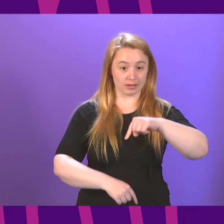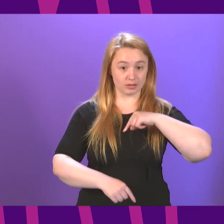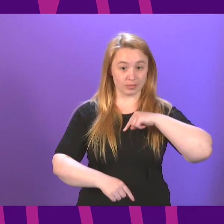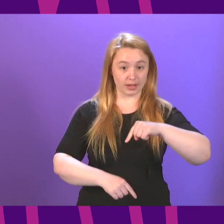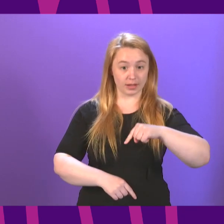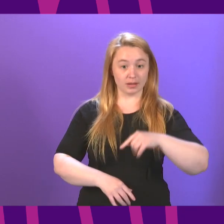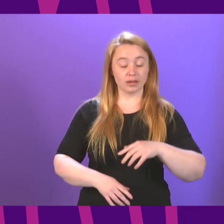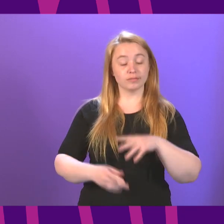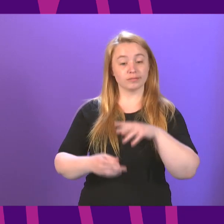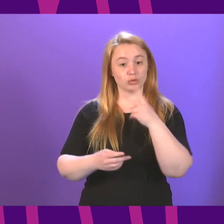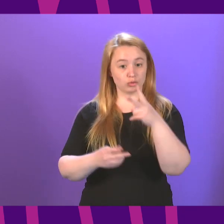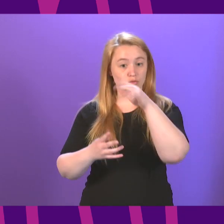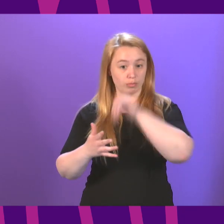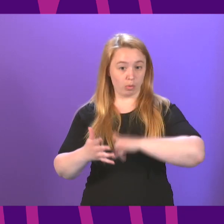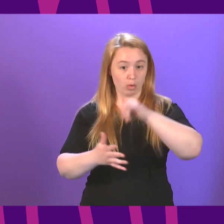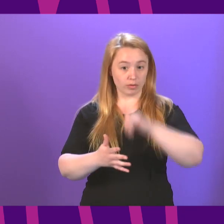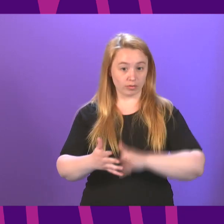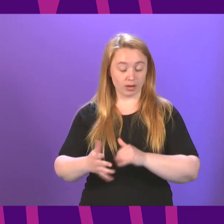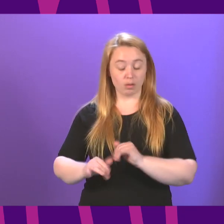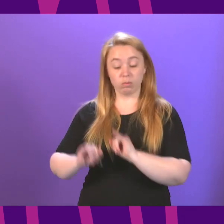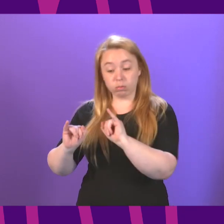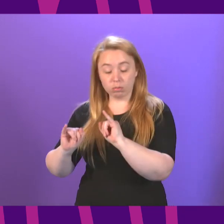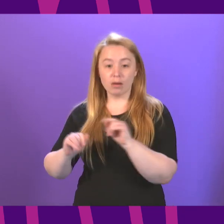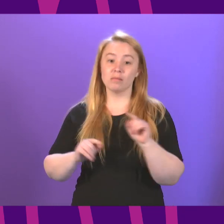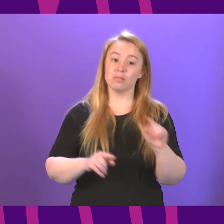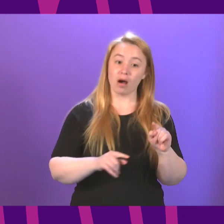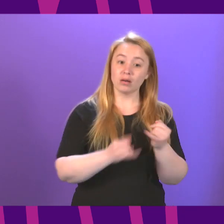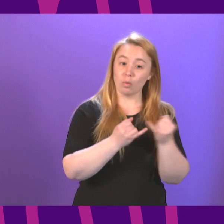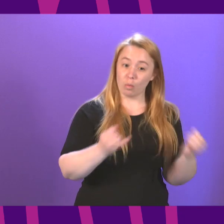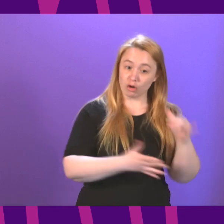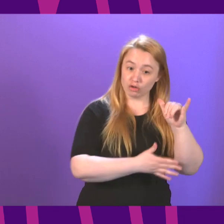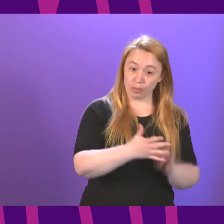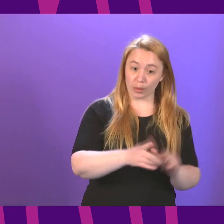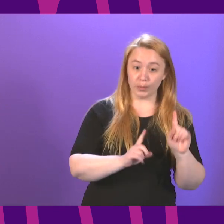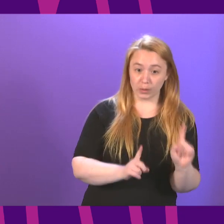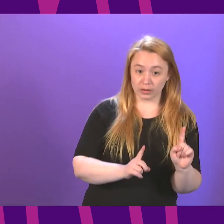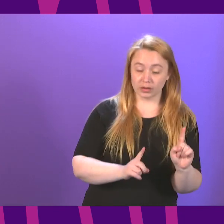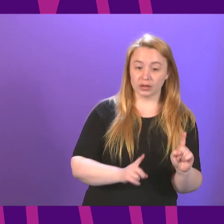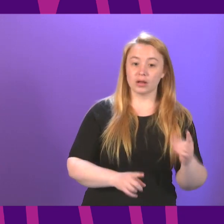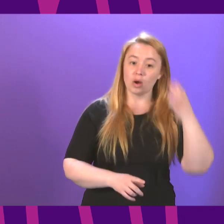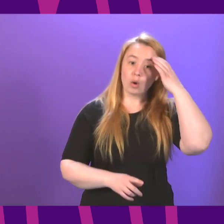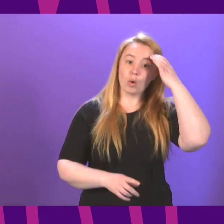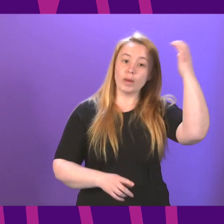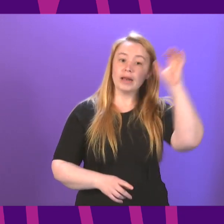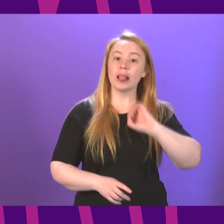could have been, nothing is more devastating than the report that I have here. On Monday, the “Queen Elizabeth University Hospital and Royal Hospital for Children: Case Note